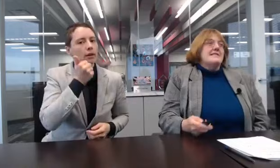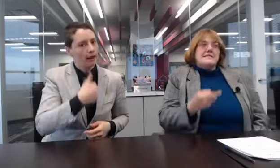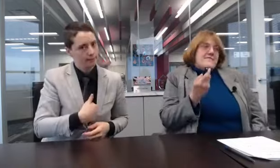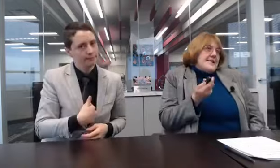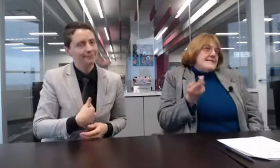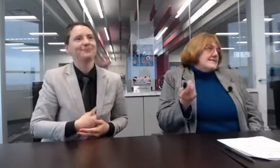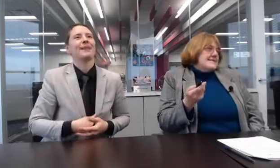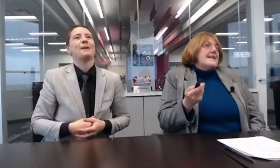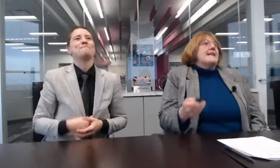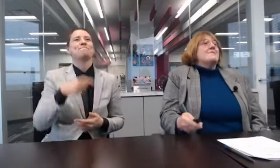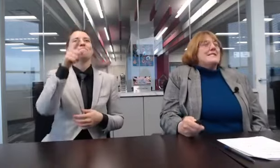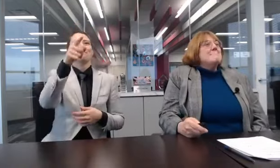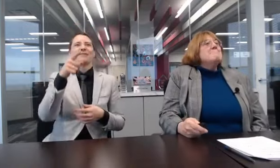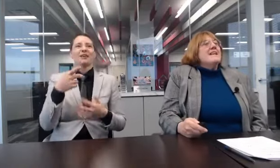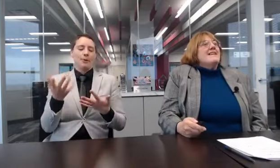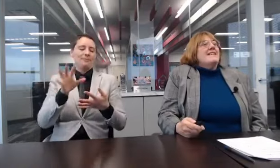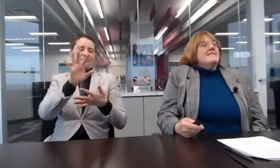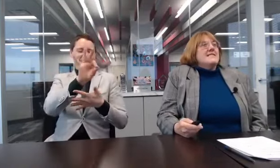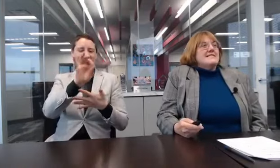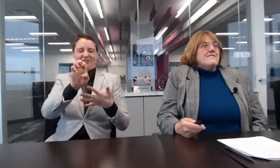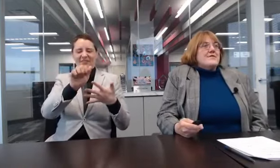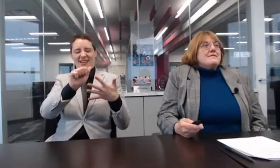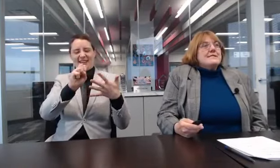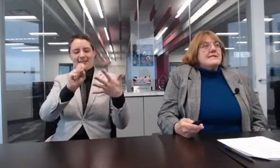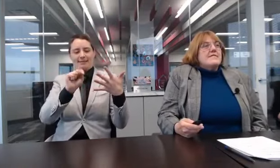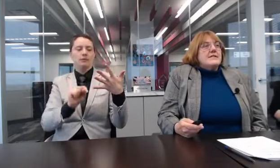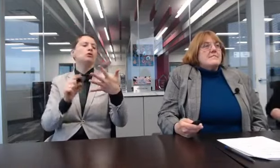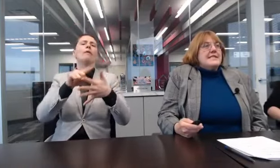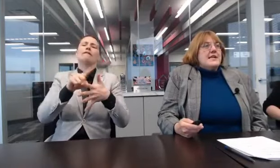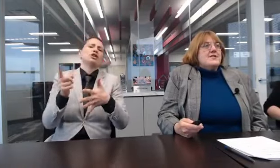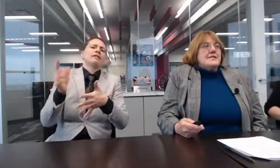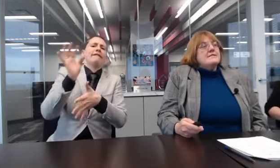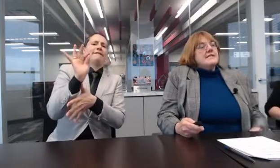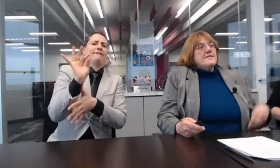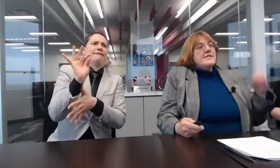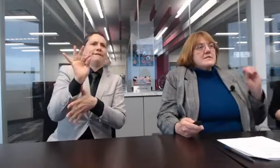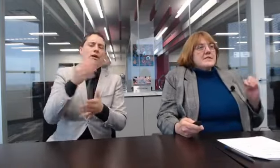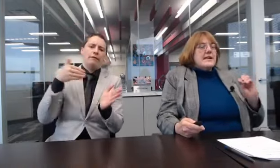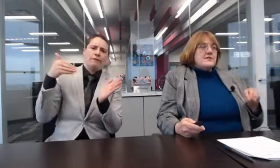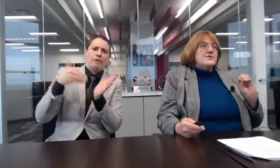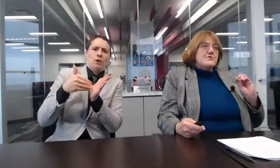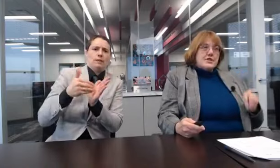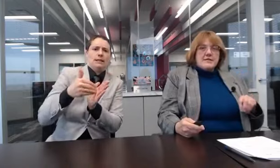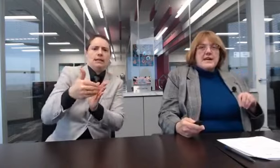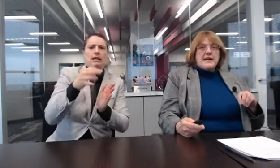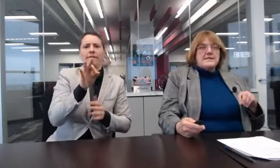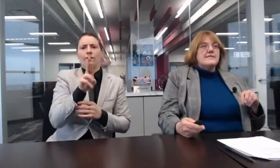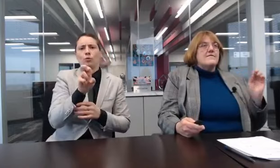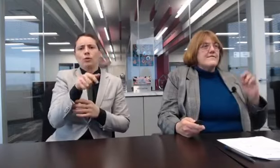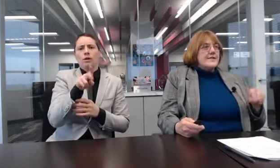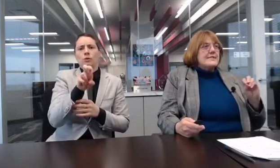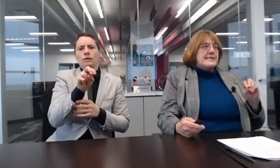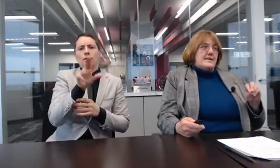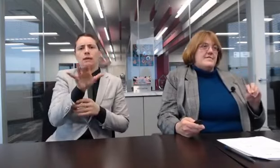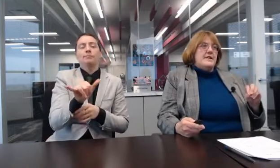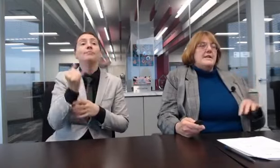and the FED is the acronym, is the frequency of the limitation. If the limitations your child has are frequent enough,